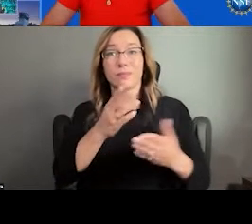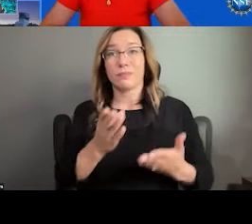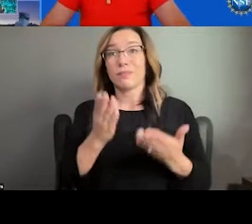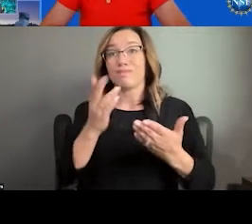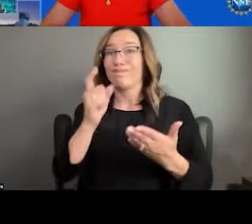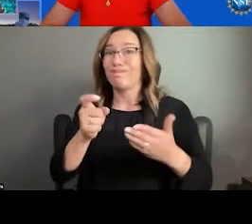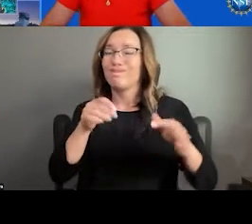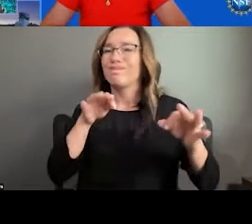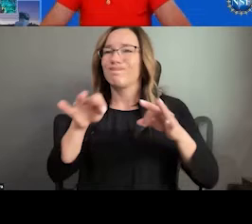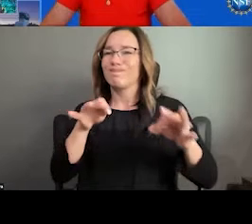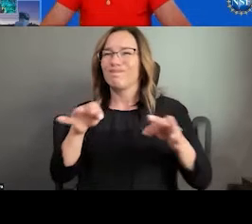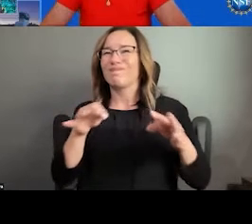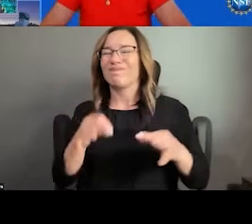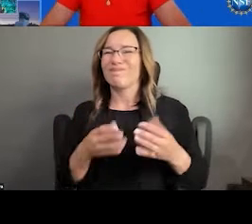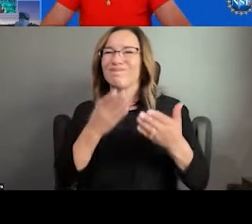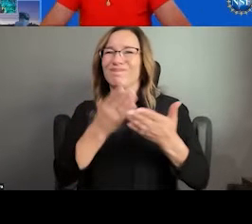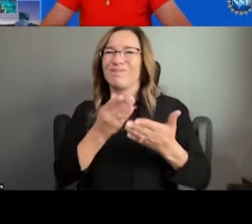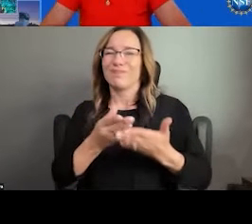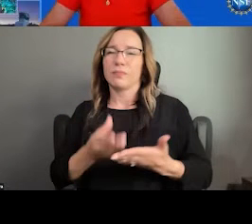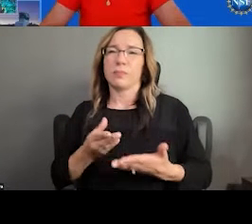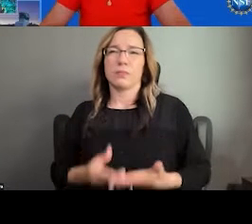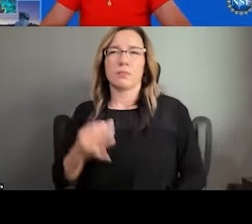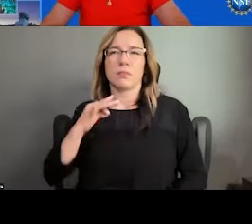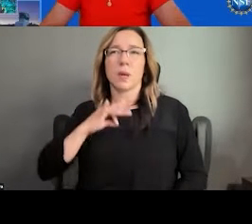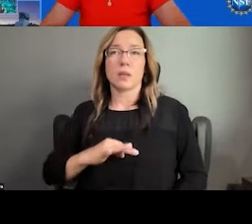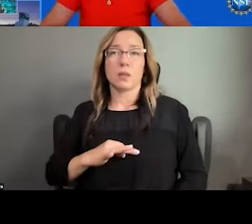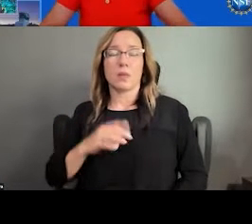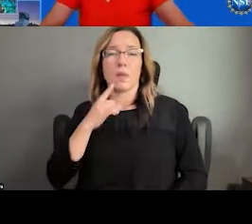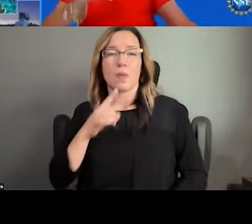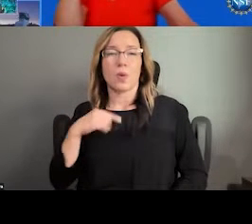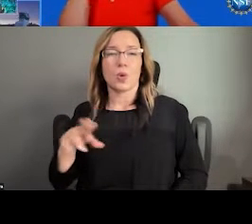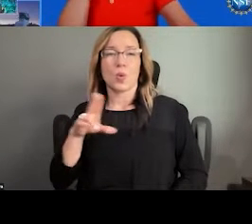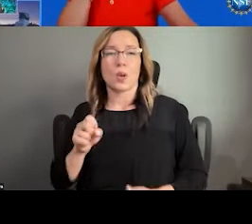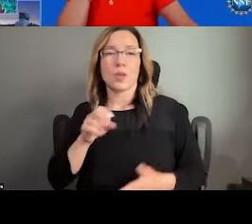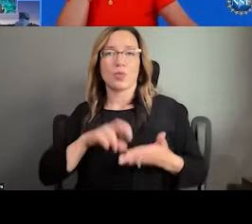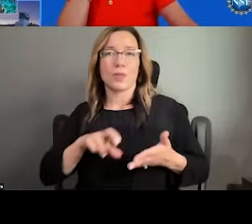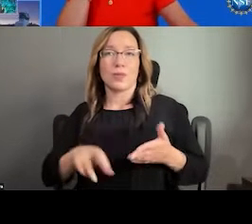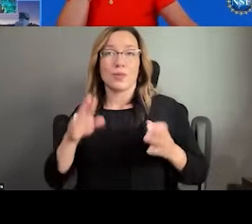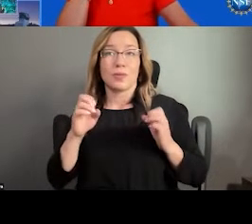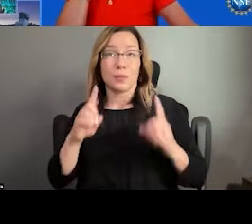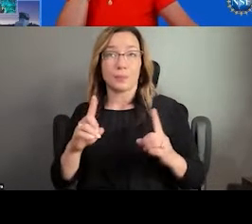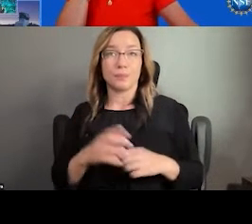the benefit to the US research and education. There are things that will need to be